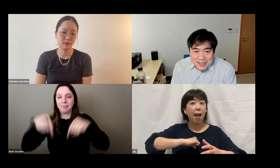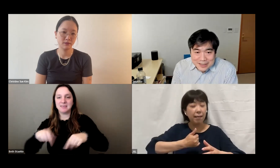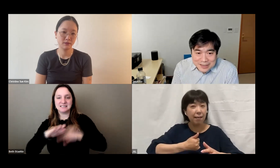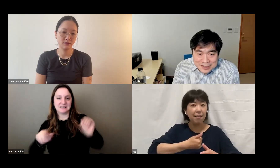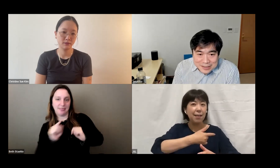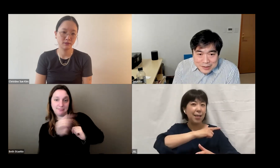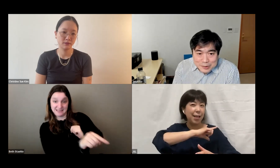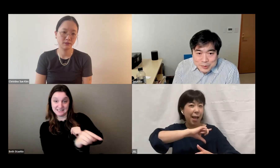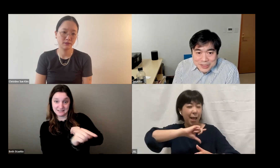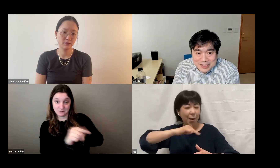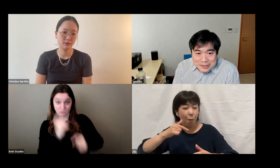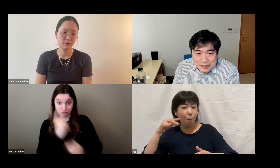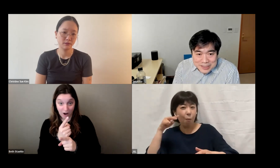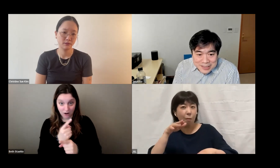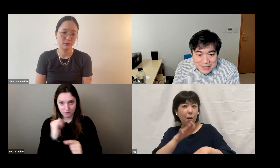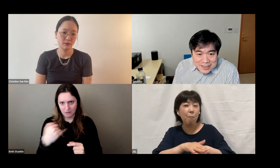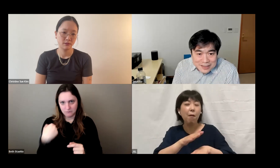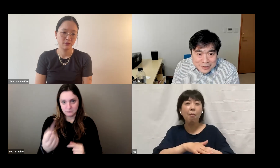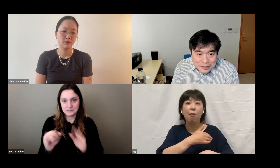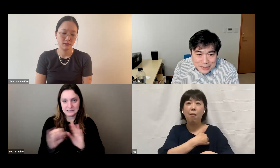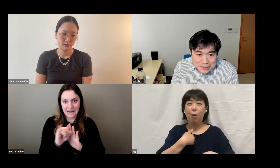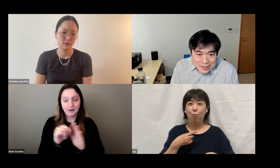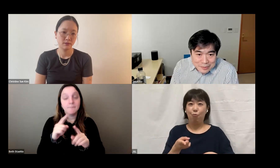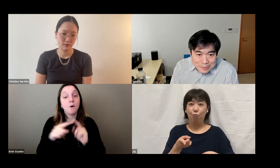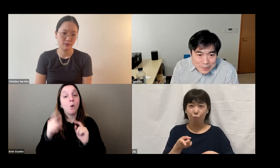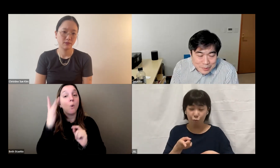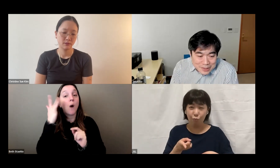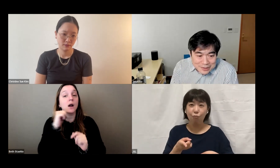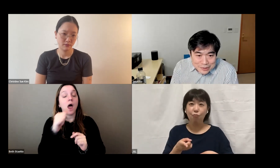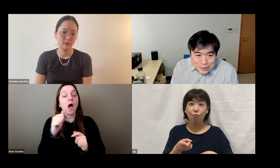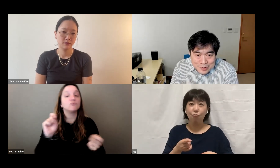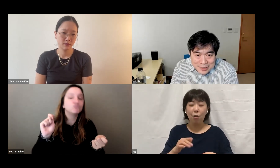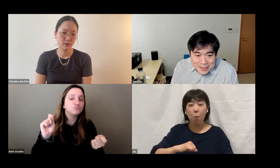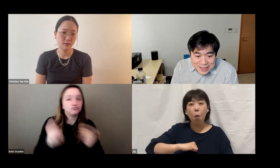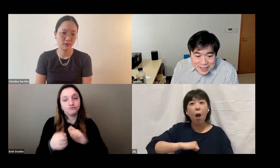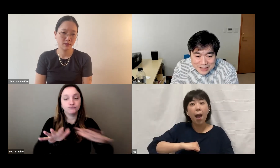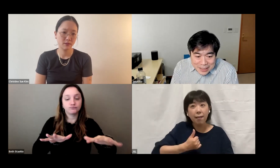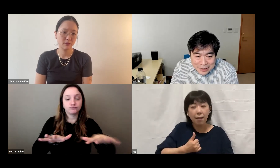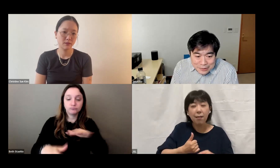I think it's a it's really an interesting identity question that maybe we need to tackle.